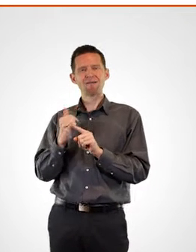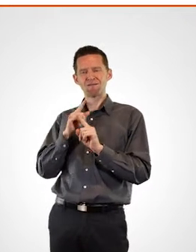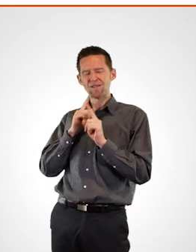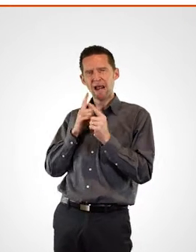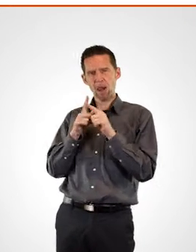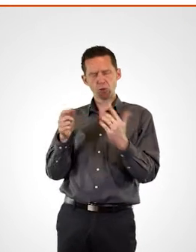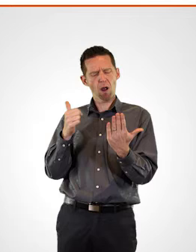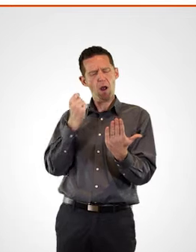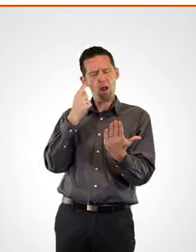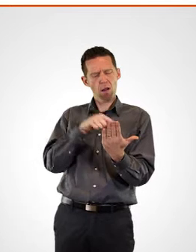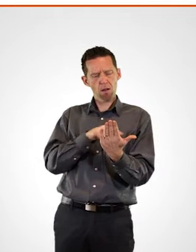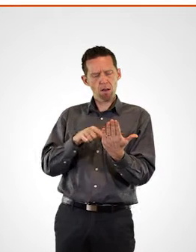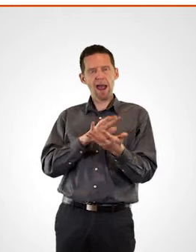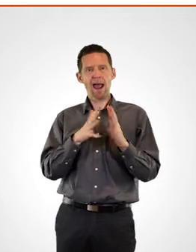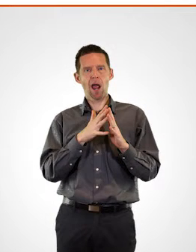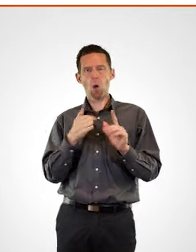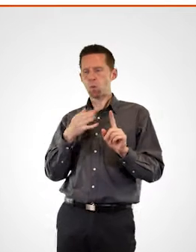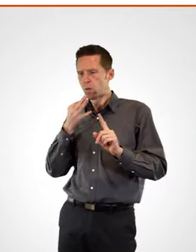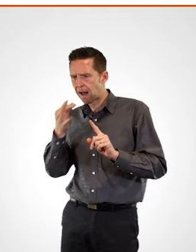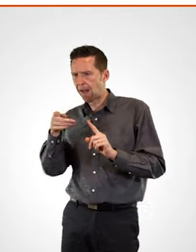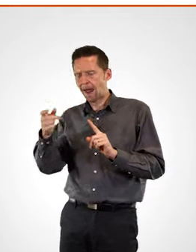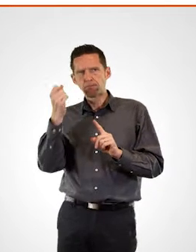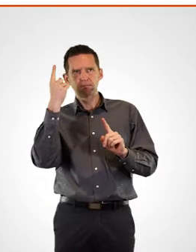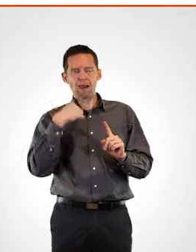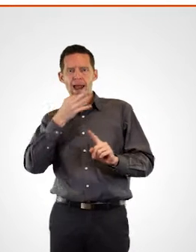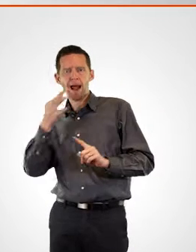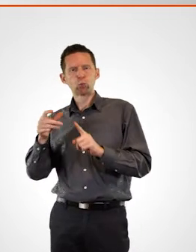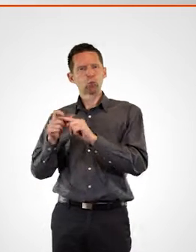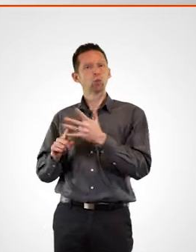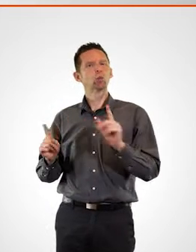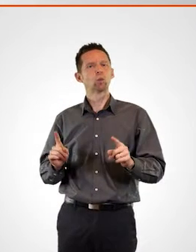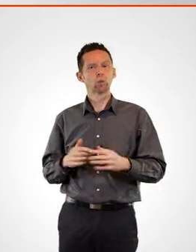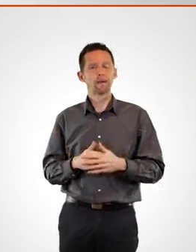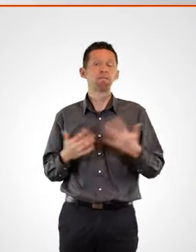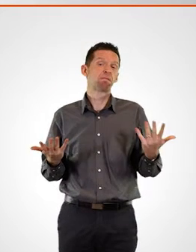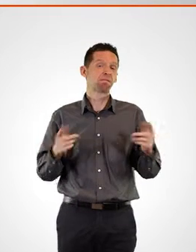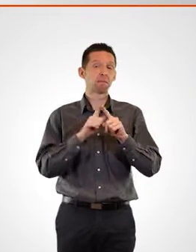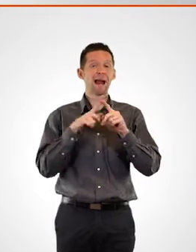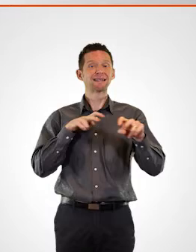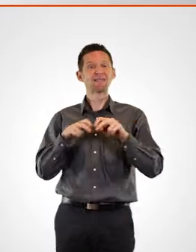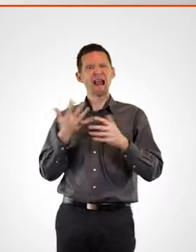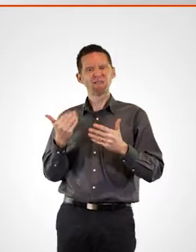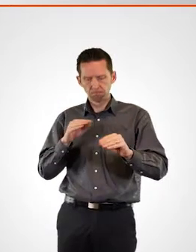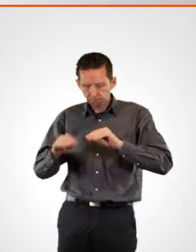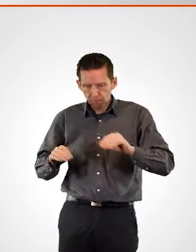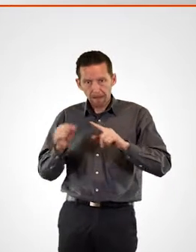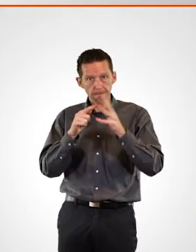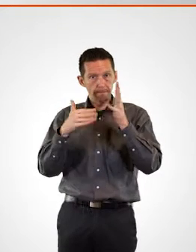necessary to understand how to do the requested task. For example, we do activities with puzzle pieces